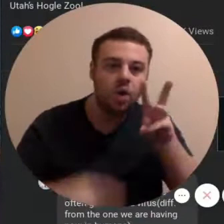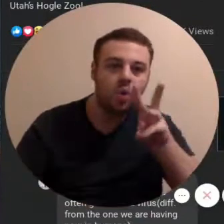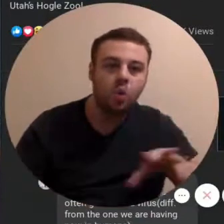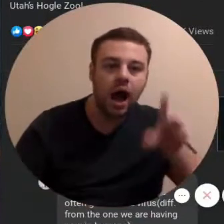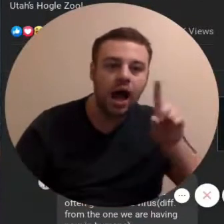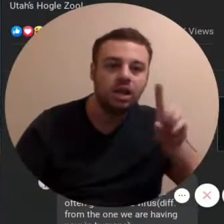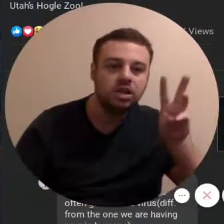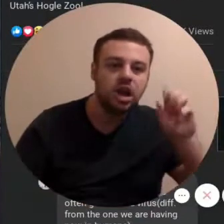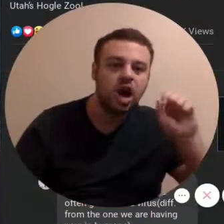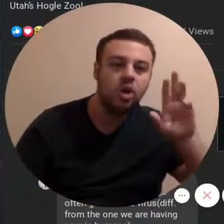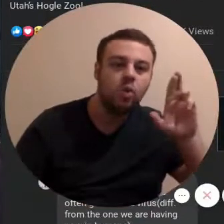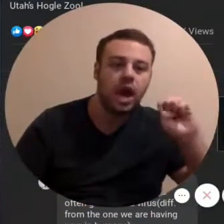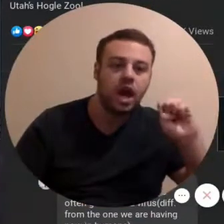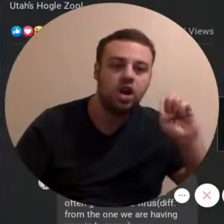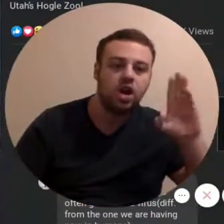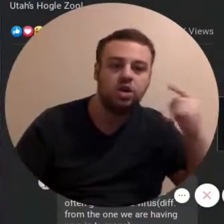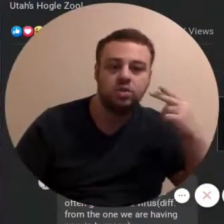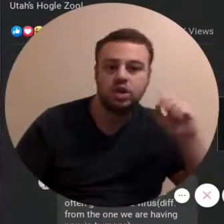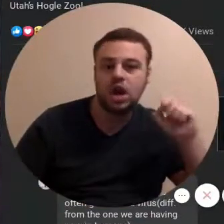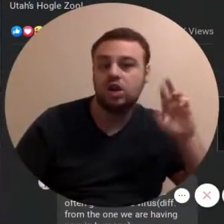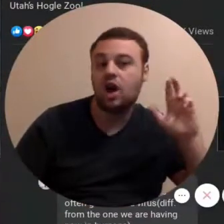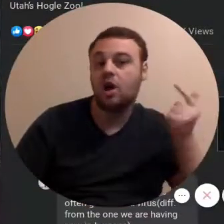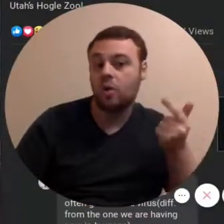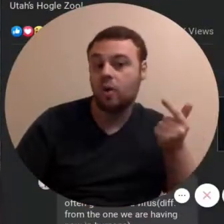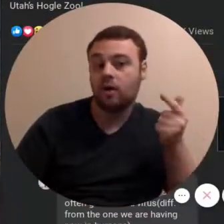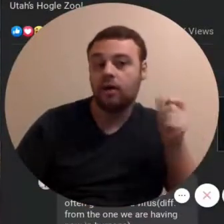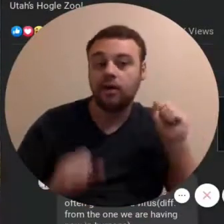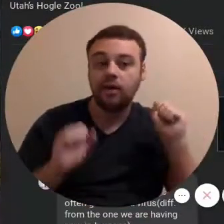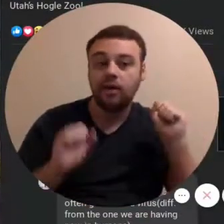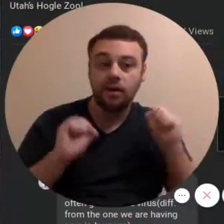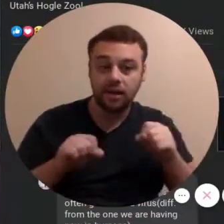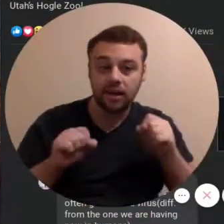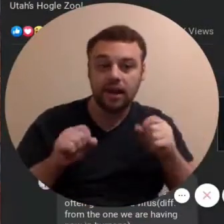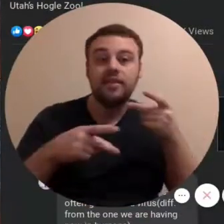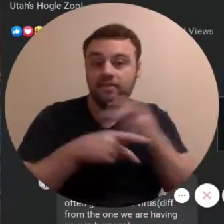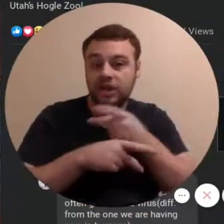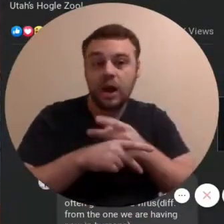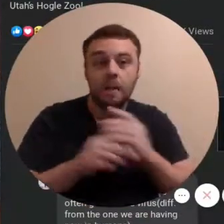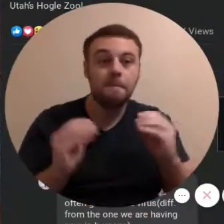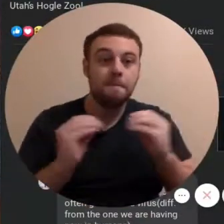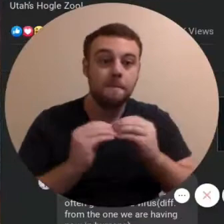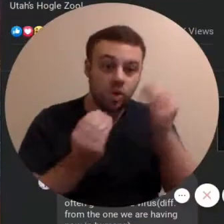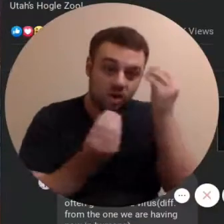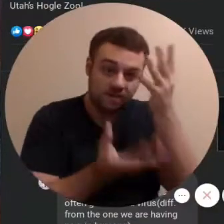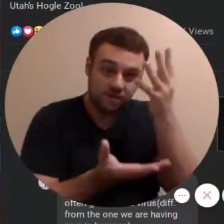to find out more, to get a little bit more information about this